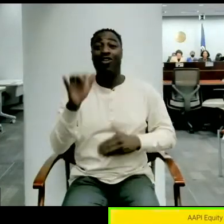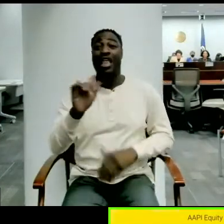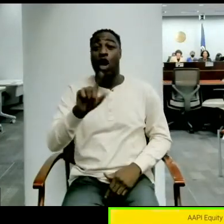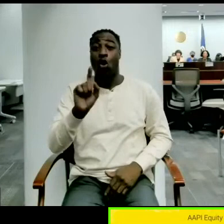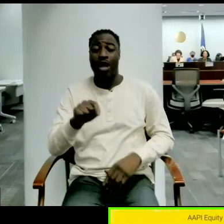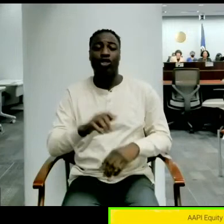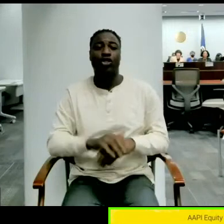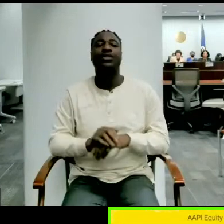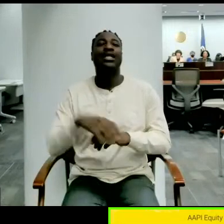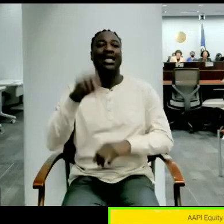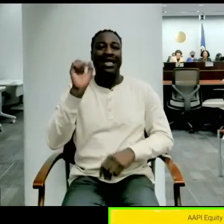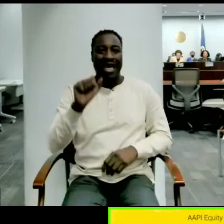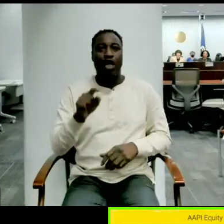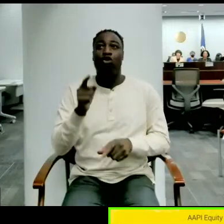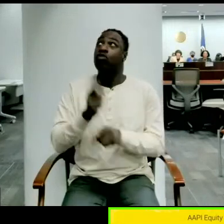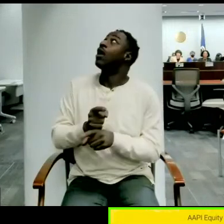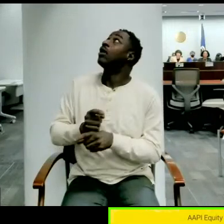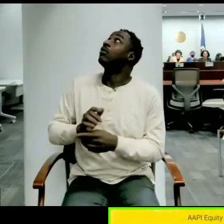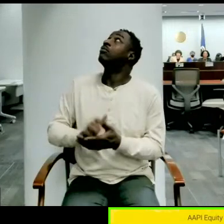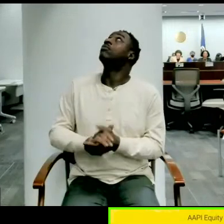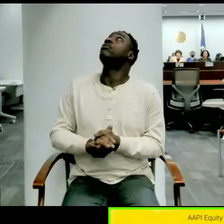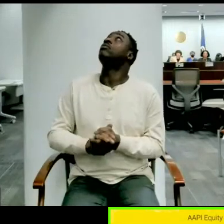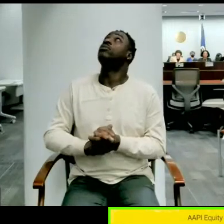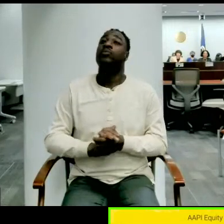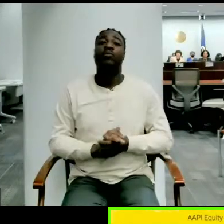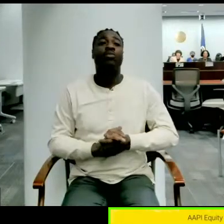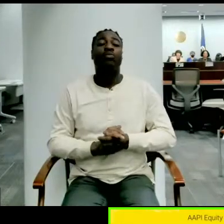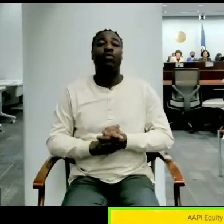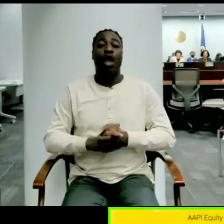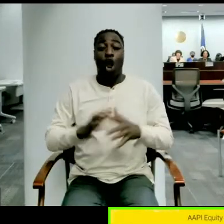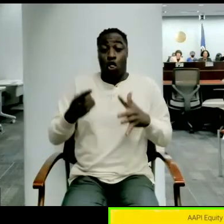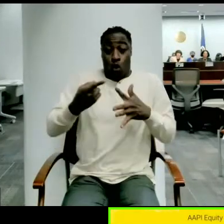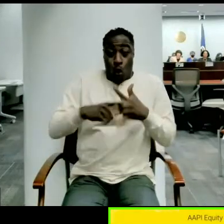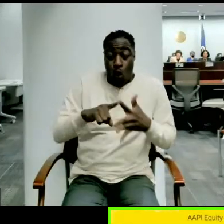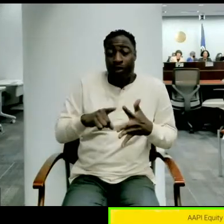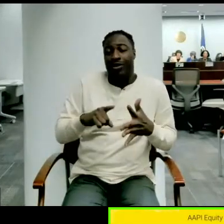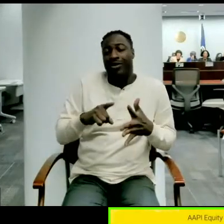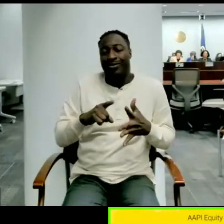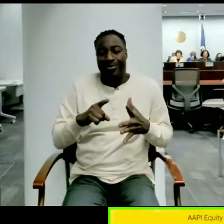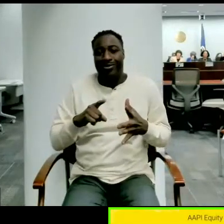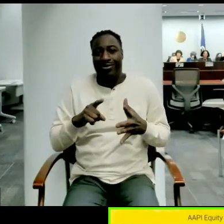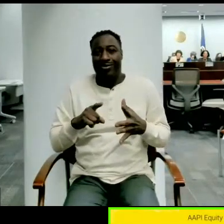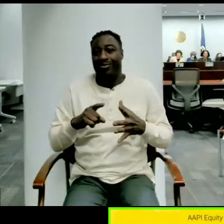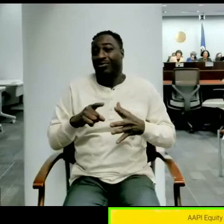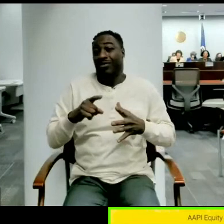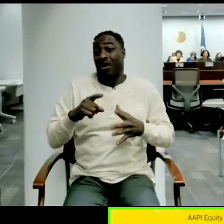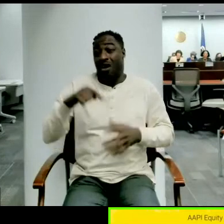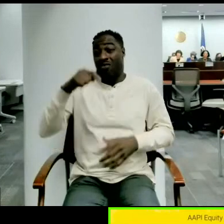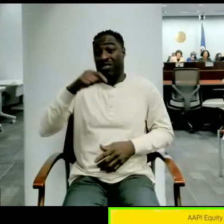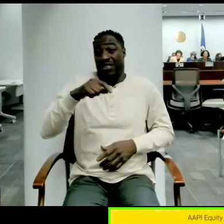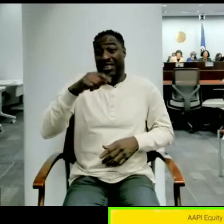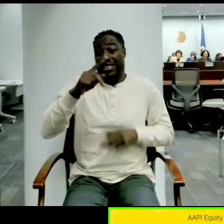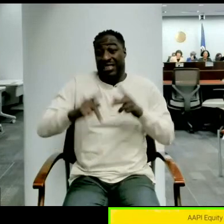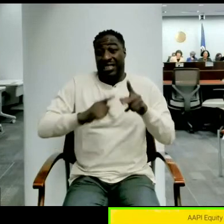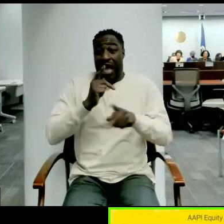um yes you are right that the um origins of much of this discrimination was related to